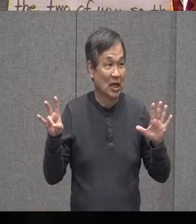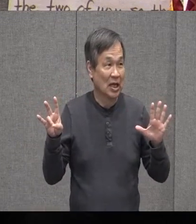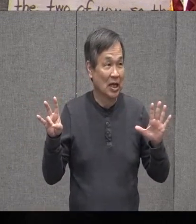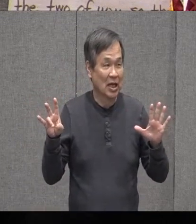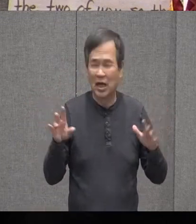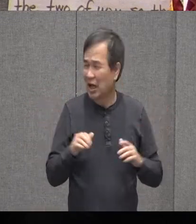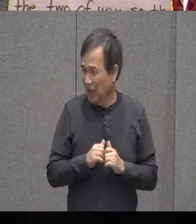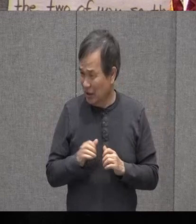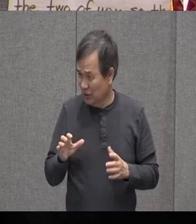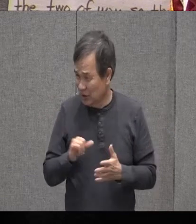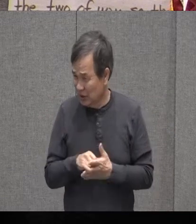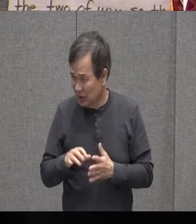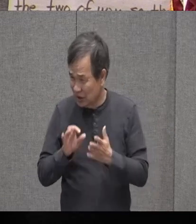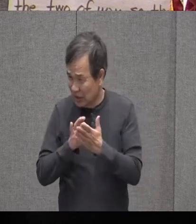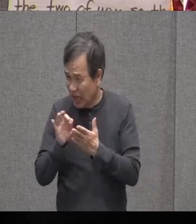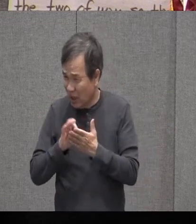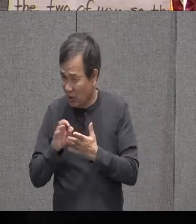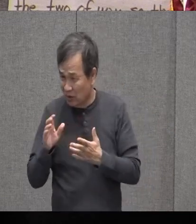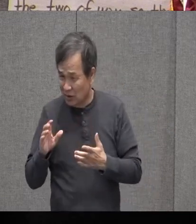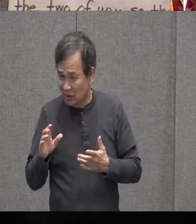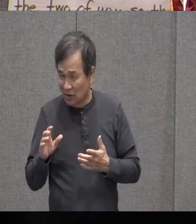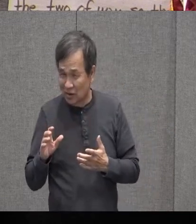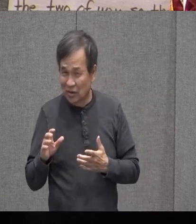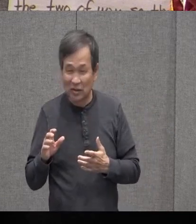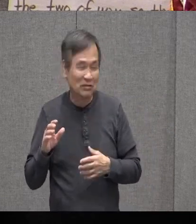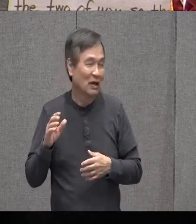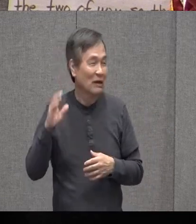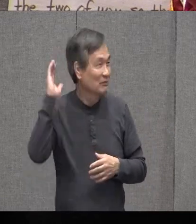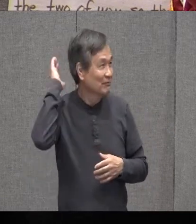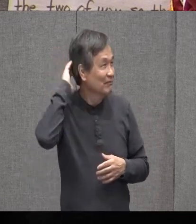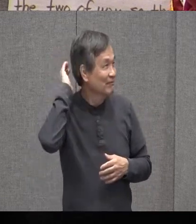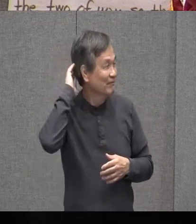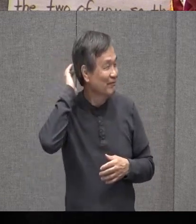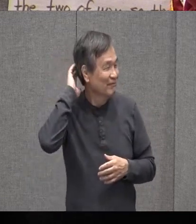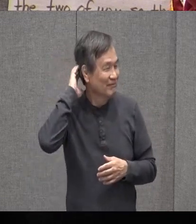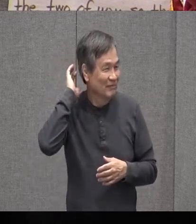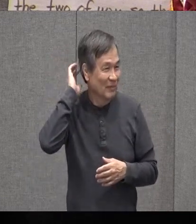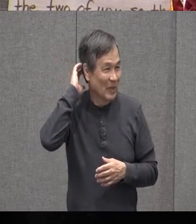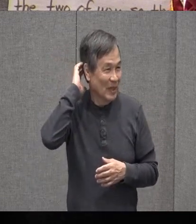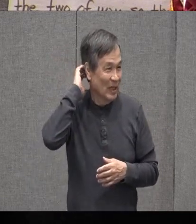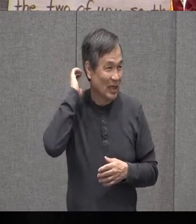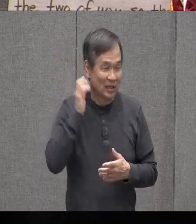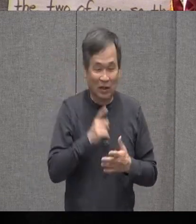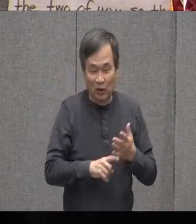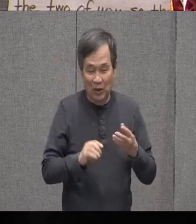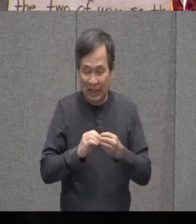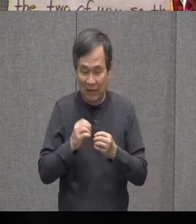Did you do a count down, too? Well, I just kind of knew like my numbers that go together that make 10. But if I didn't know,